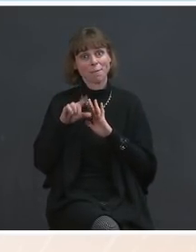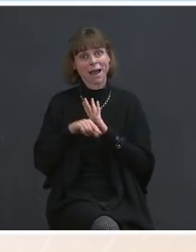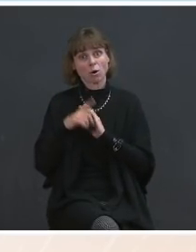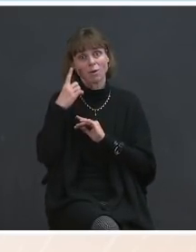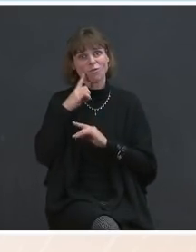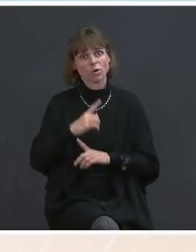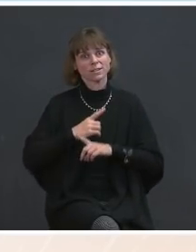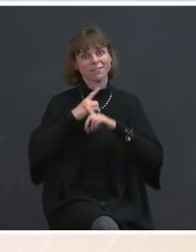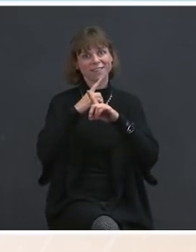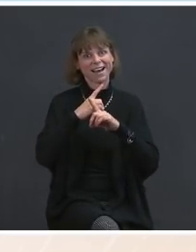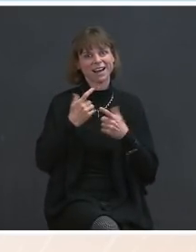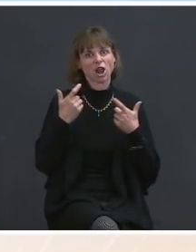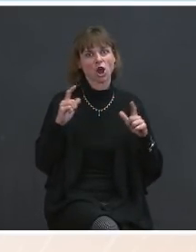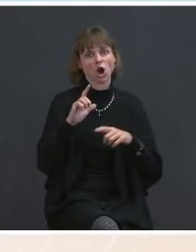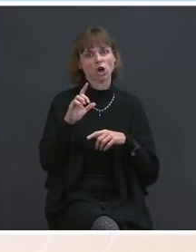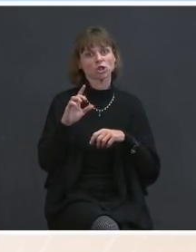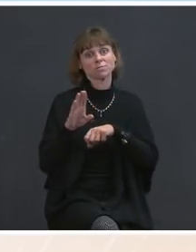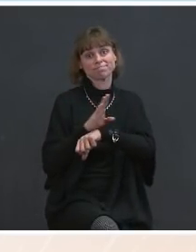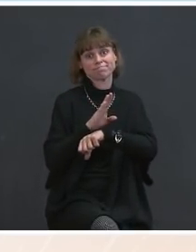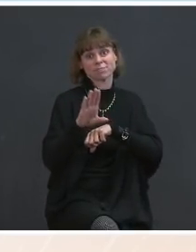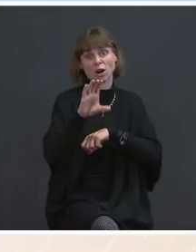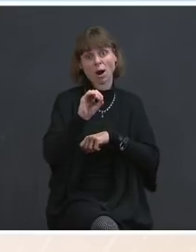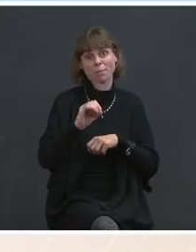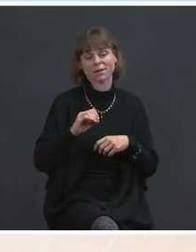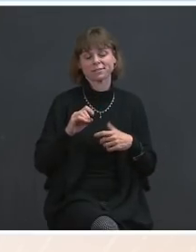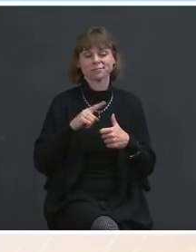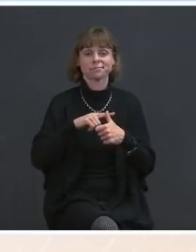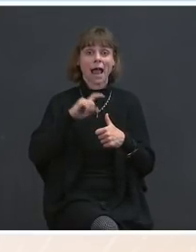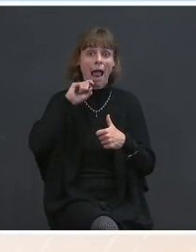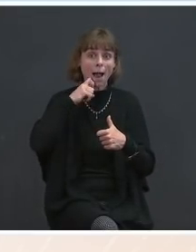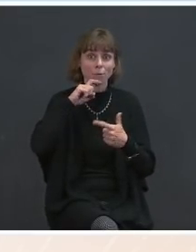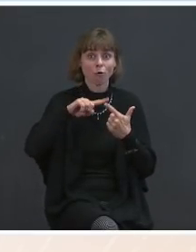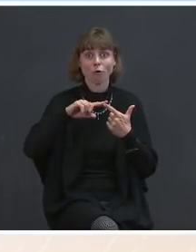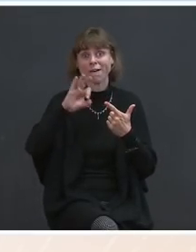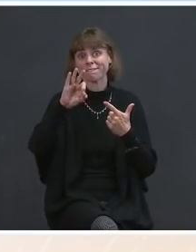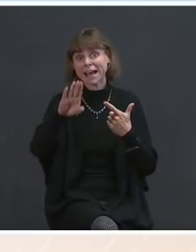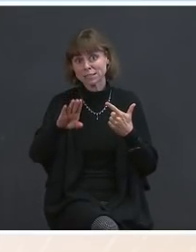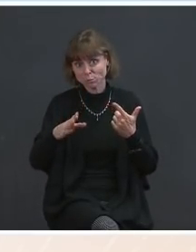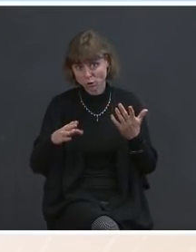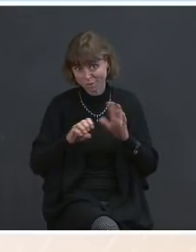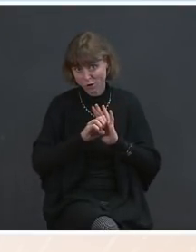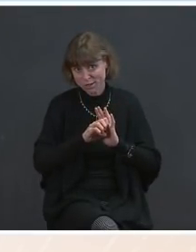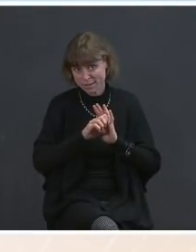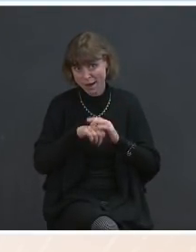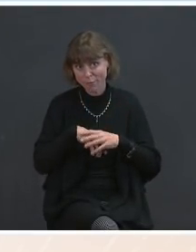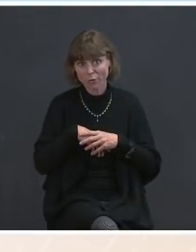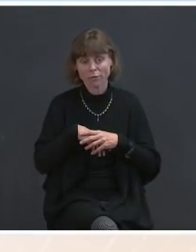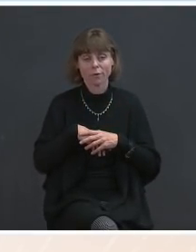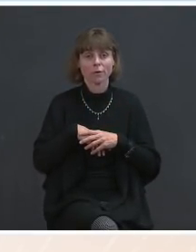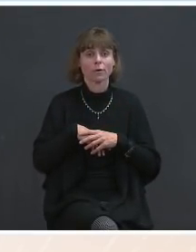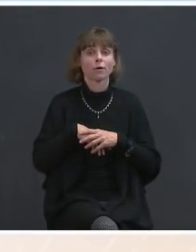including connections to Apple and Facebook. And these groups are asking that some of these attorneys